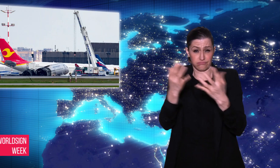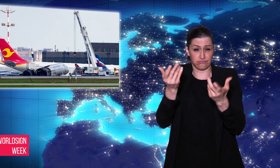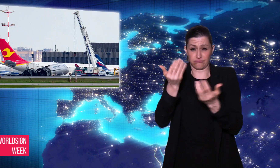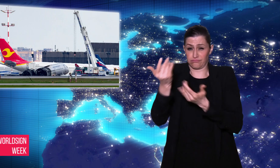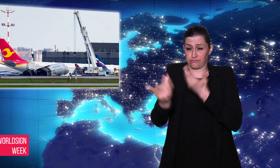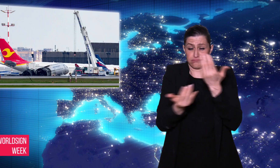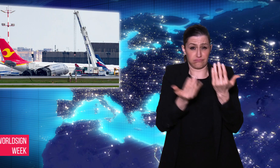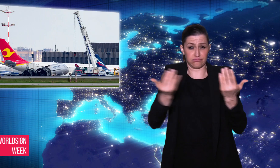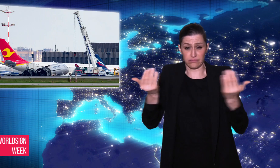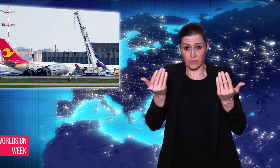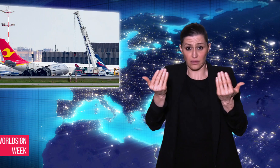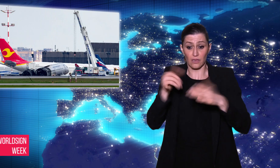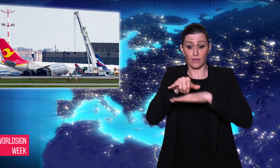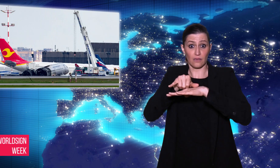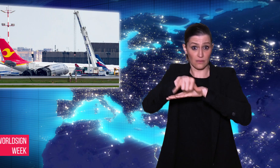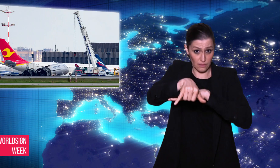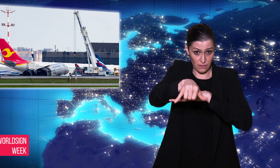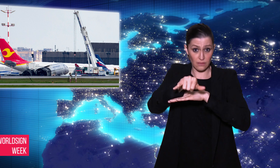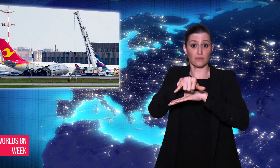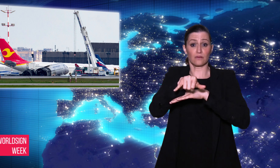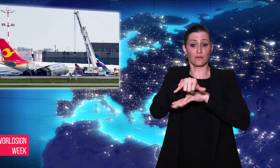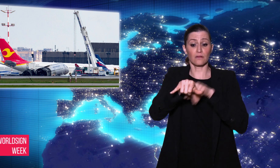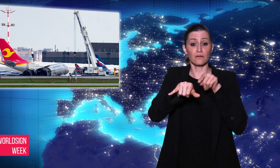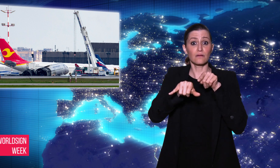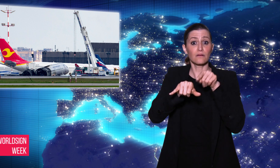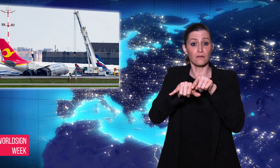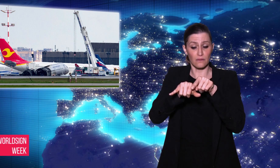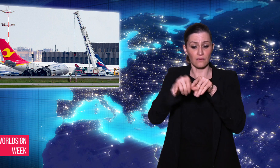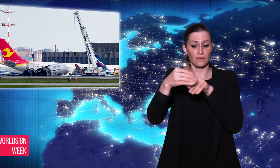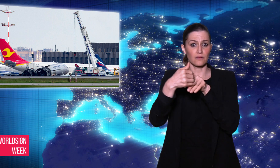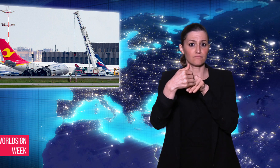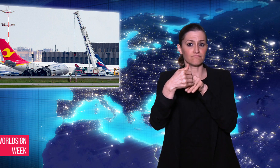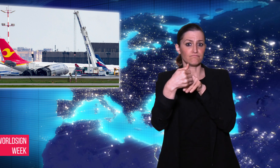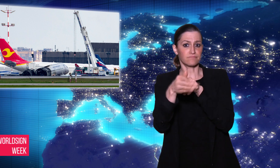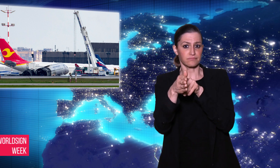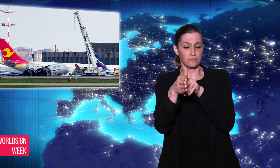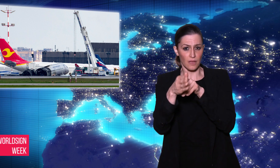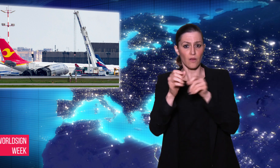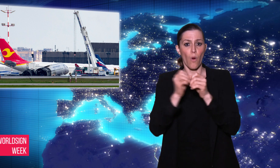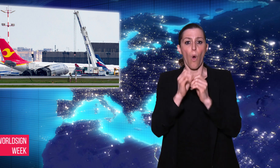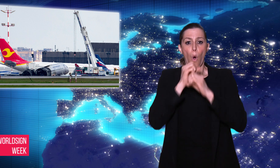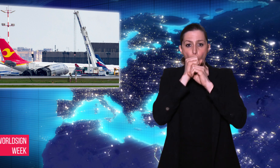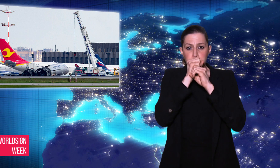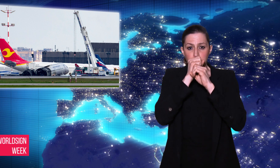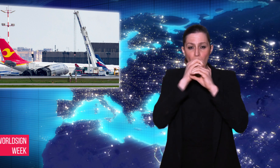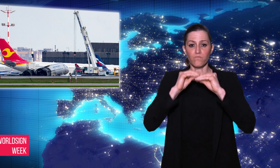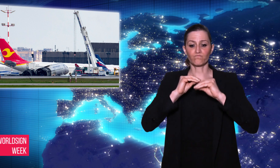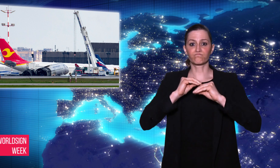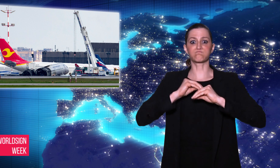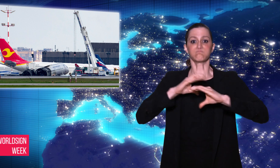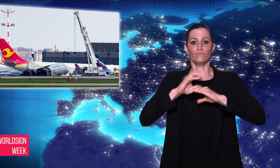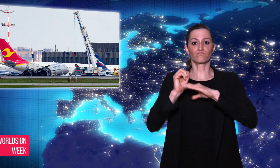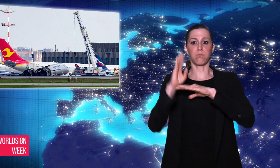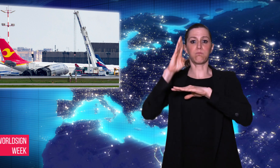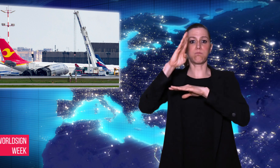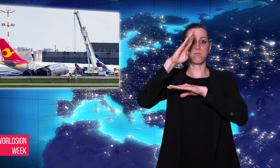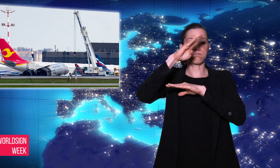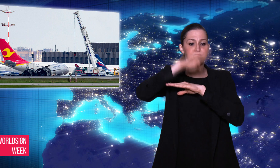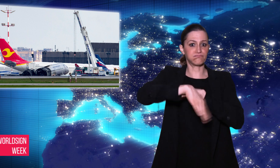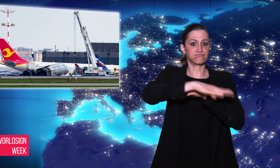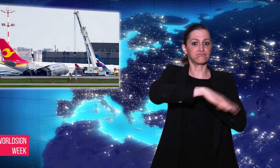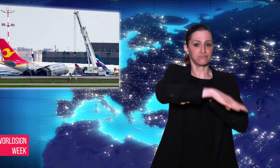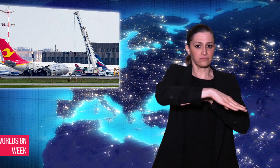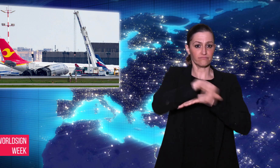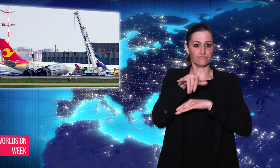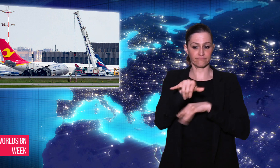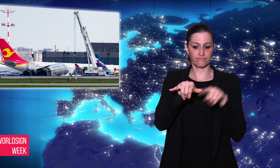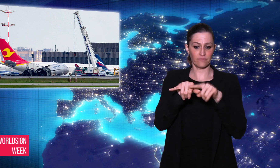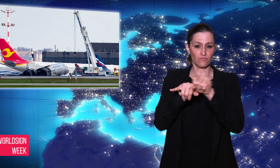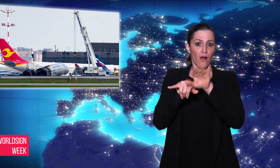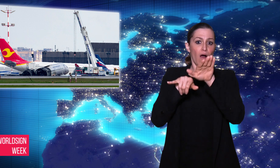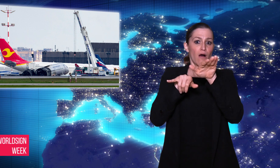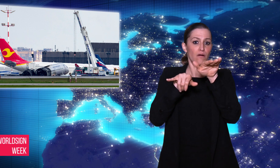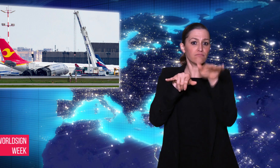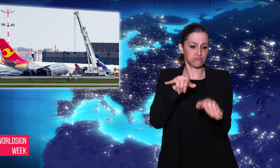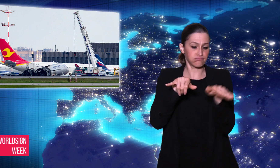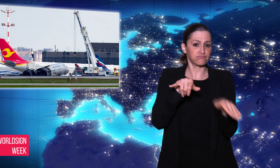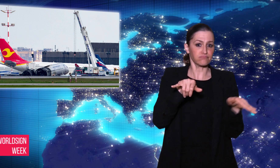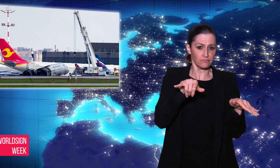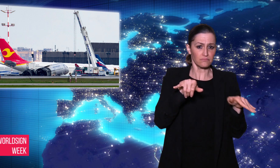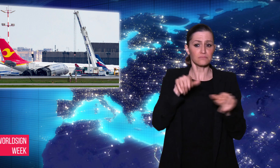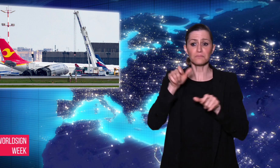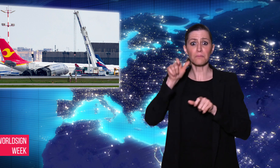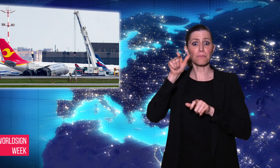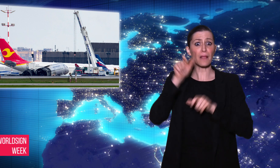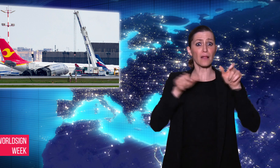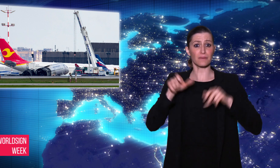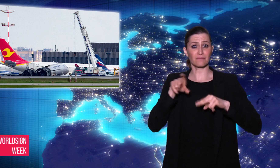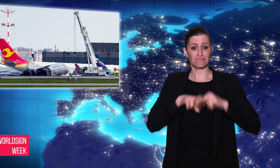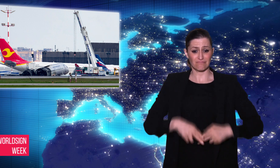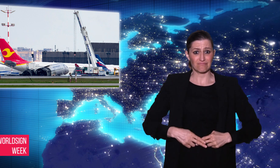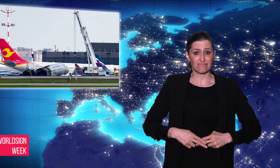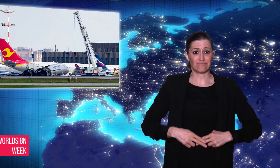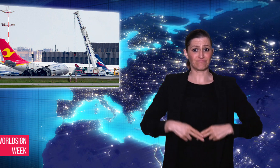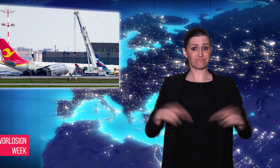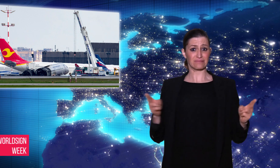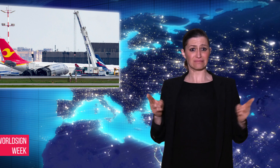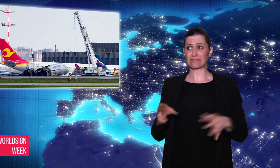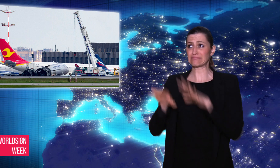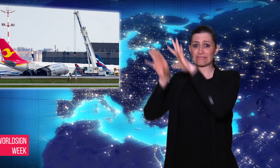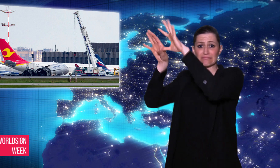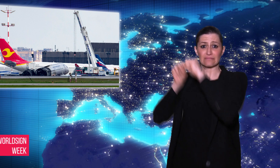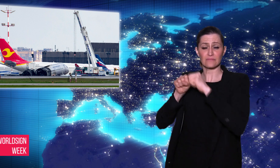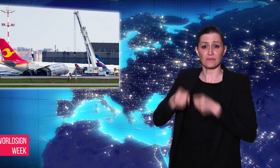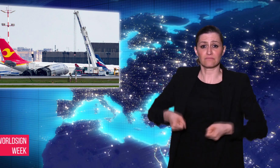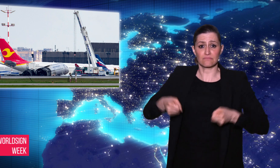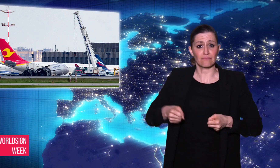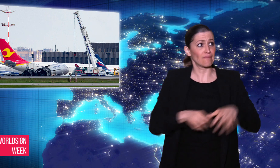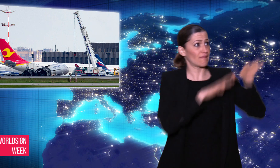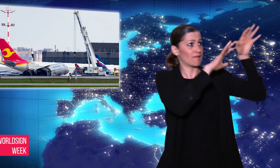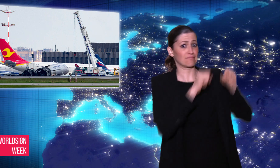When the plane landed, some passengers grabbed their luggage and slid down